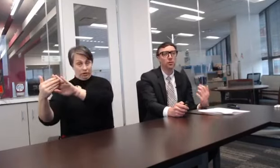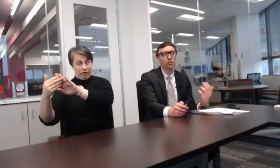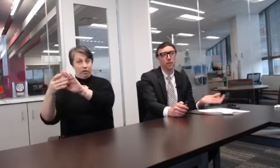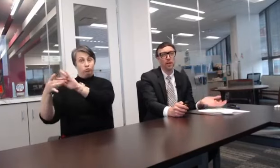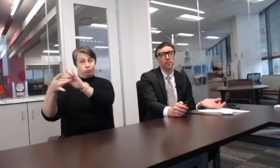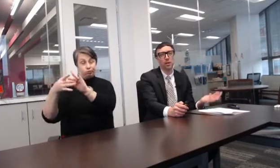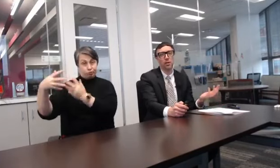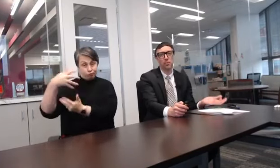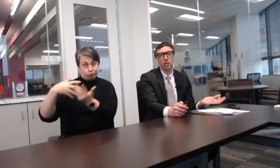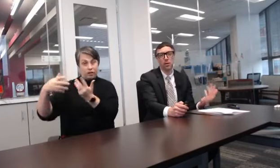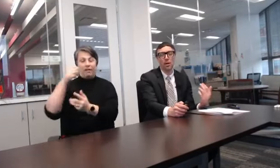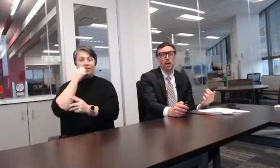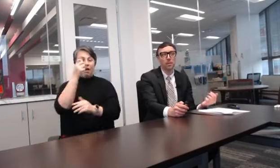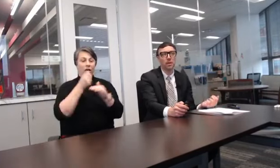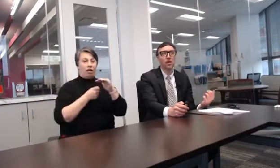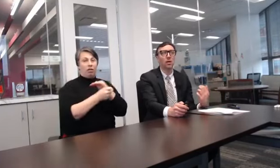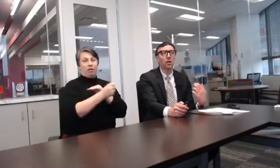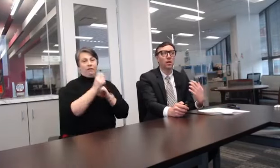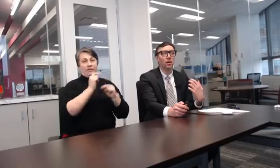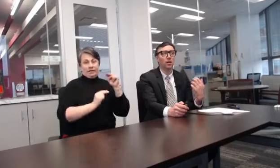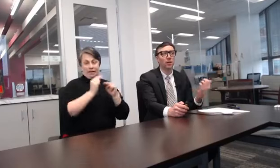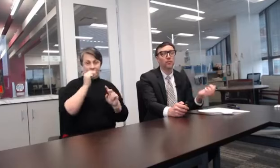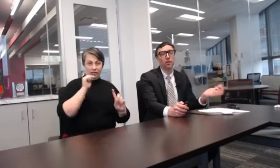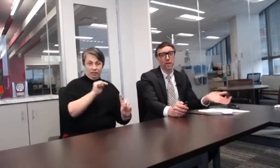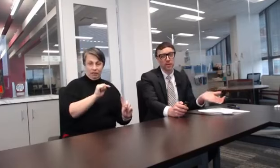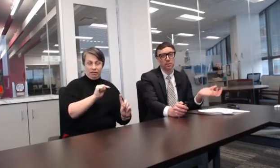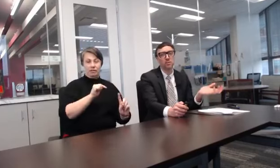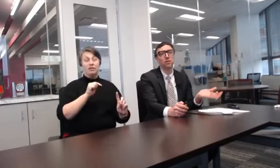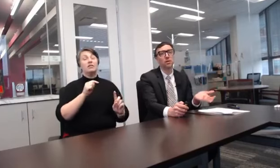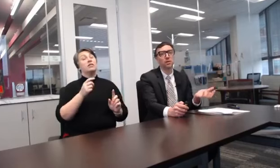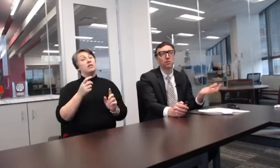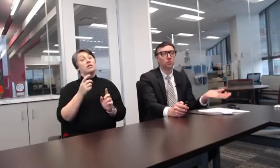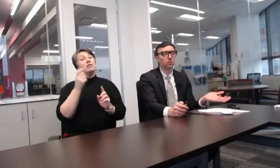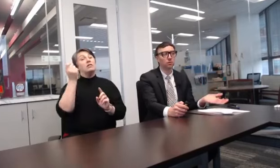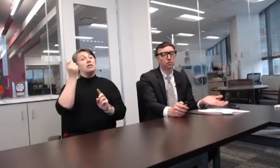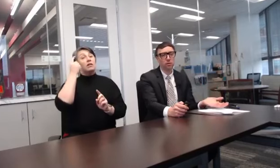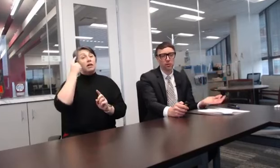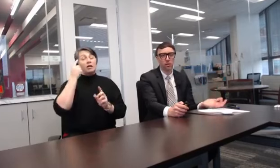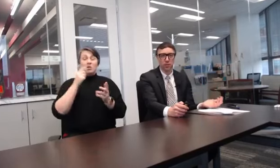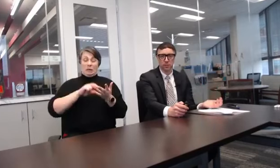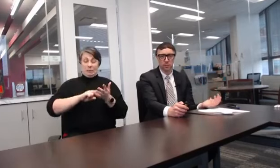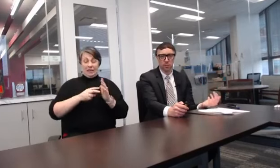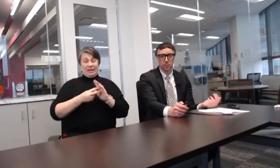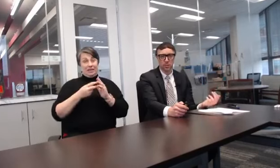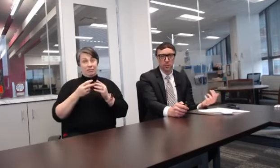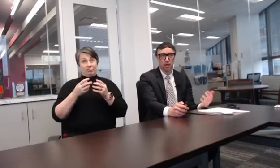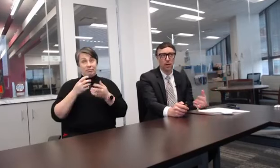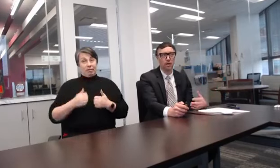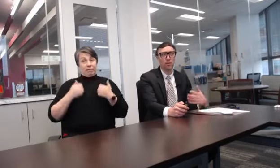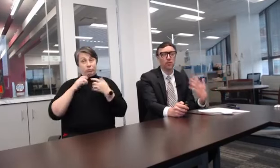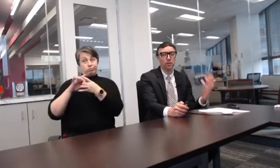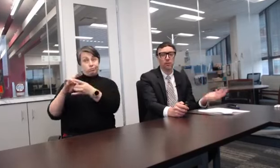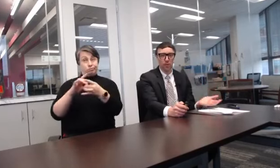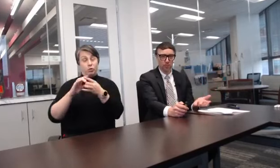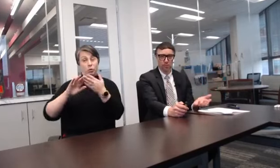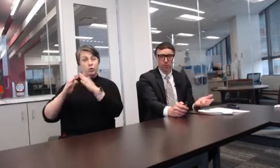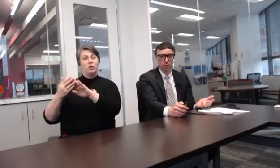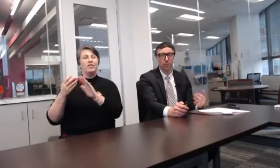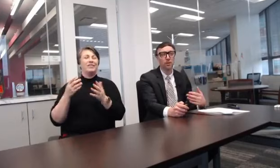So when I say community, I mean for kids, generally that's going to be the family's home.